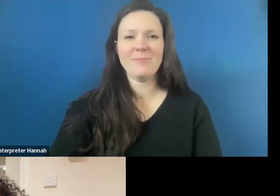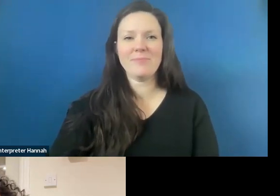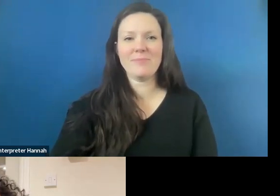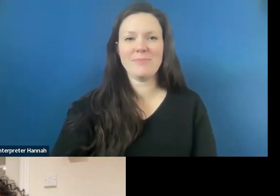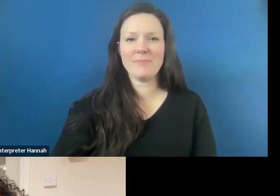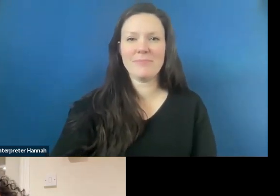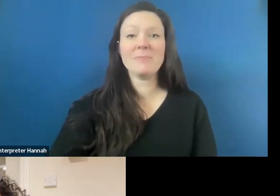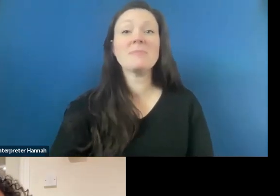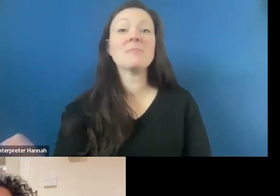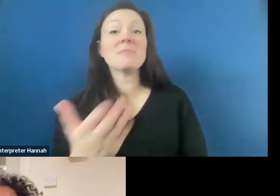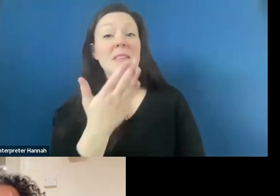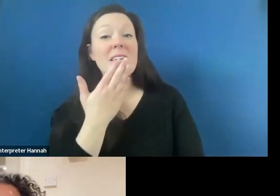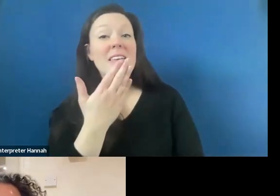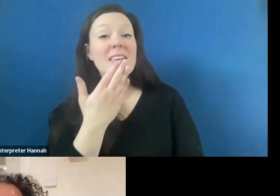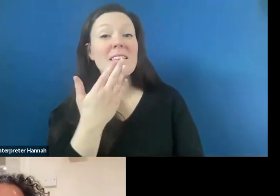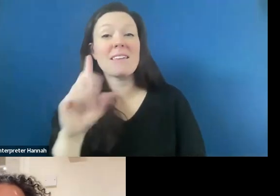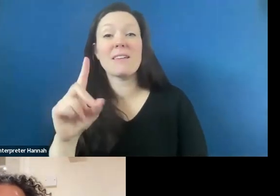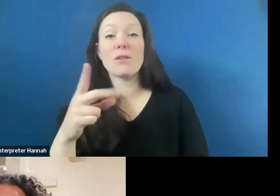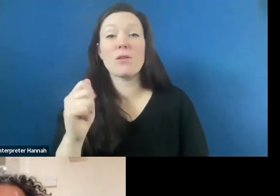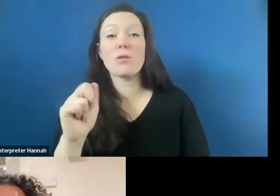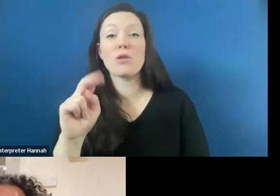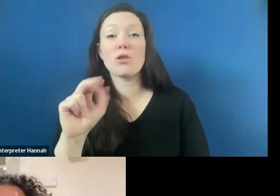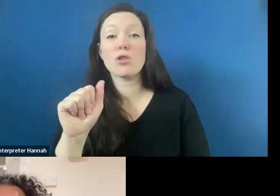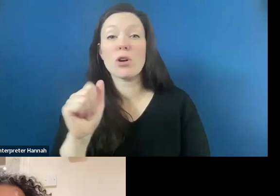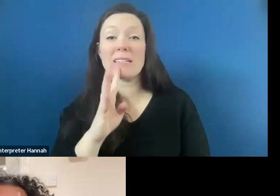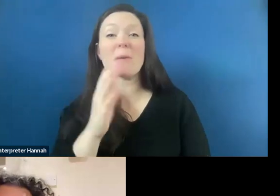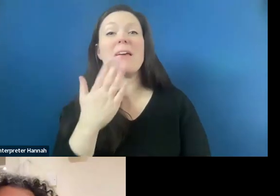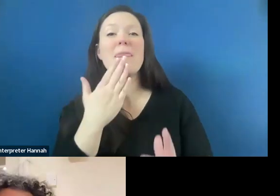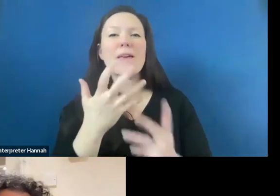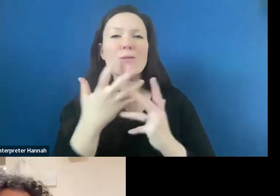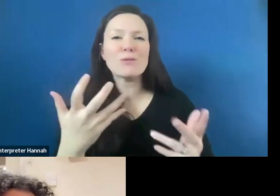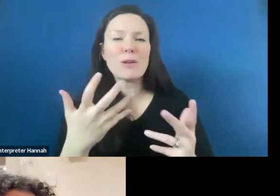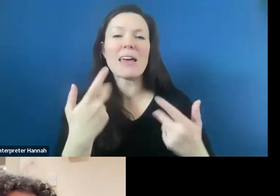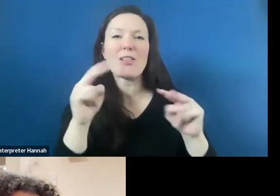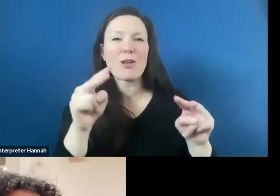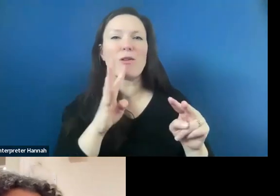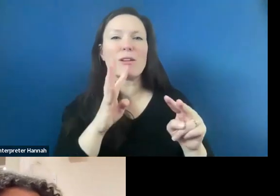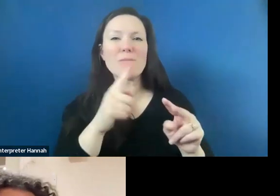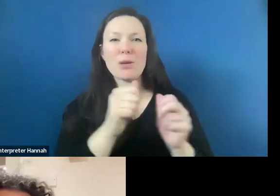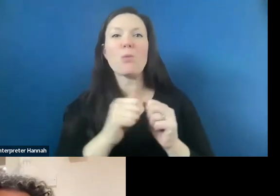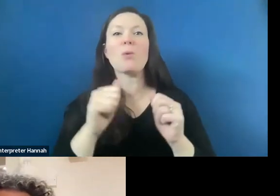Wow, thank you so much. And definitely looking forward to hearing more from Neta in our Q&A portion.